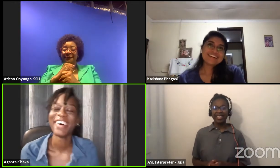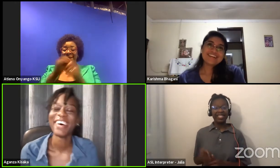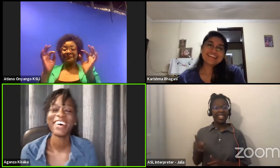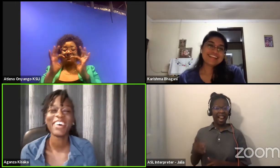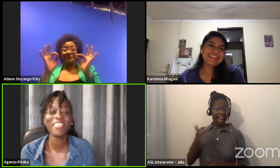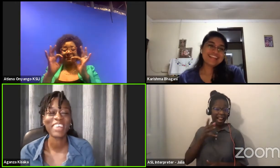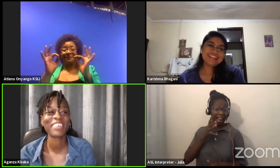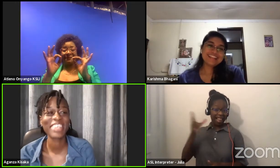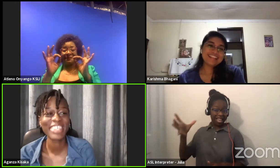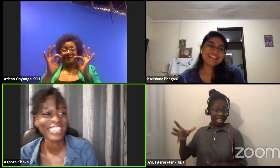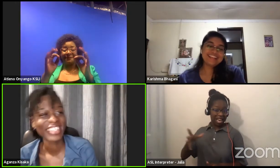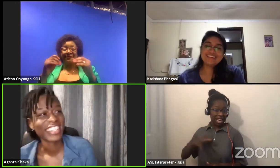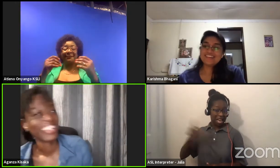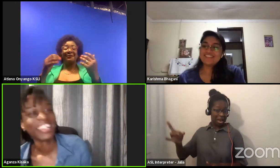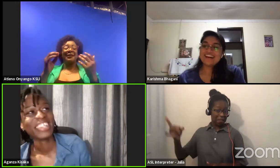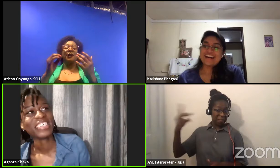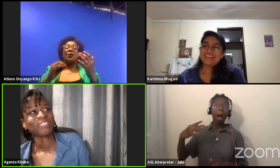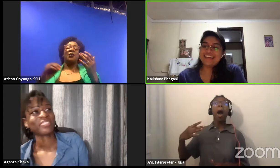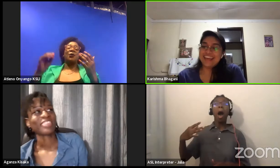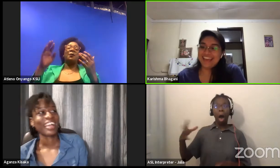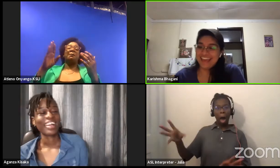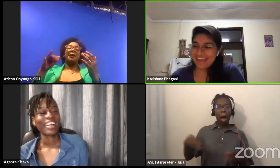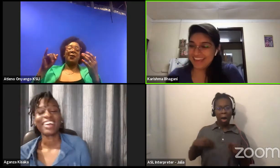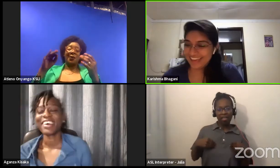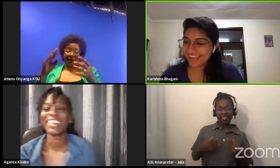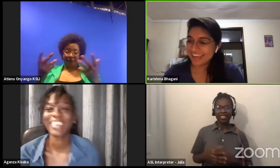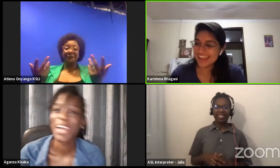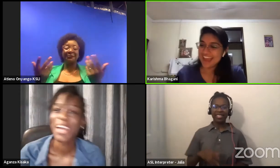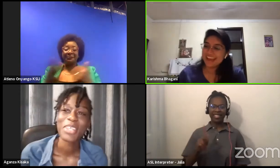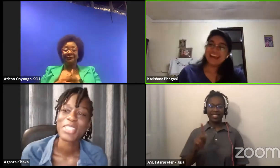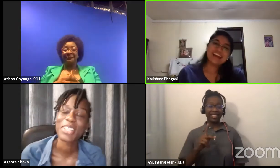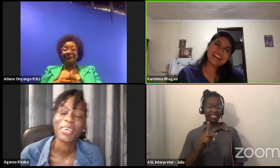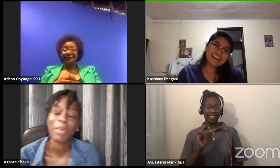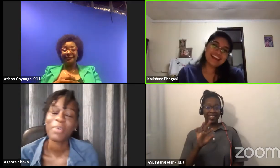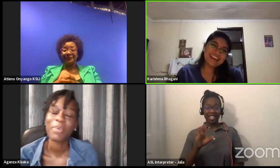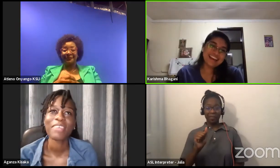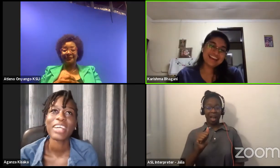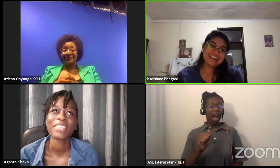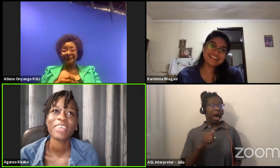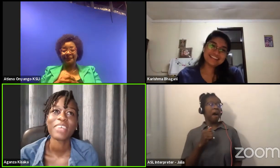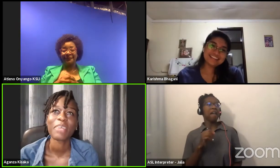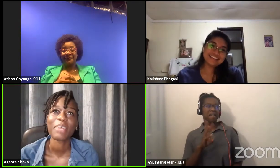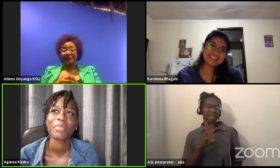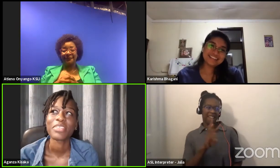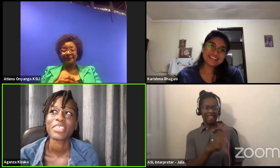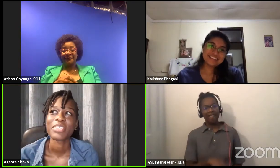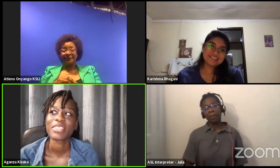Oh my word! Oh, wow. So but why do I produce?